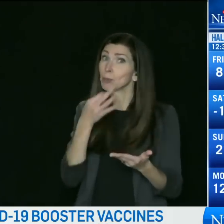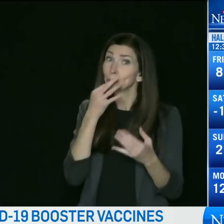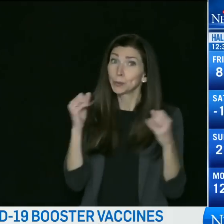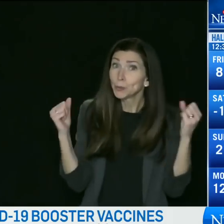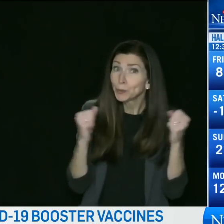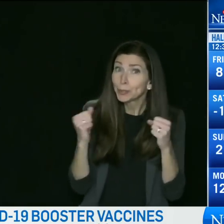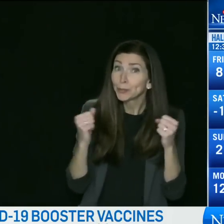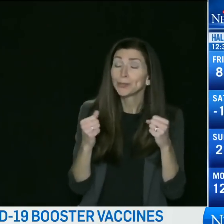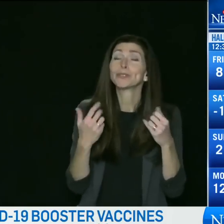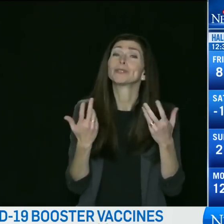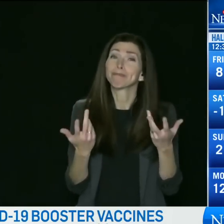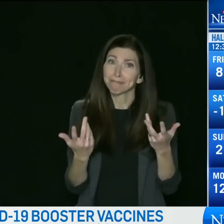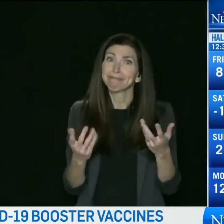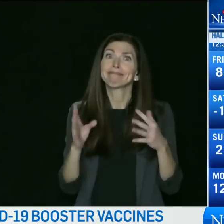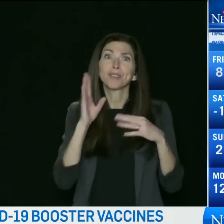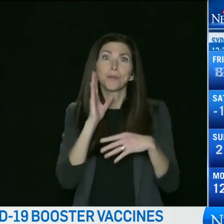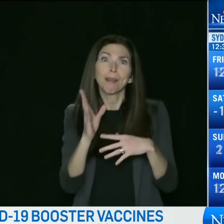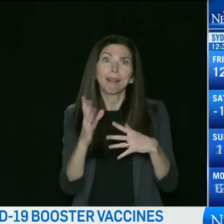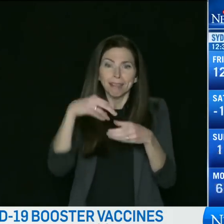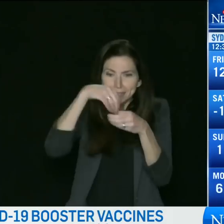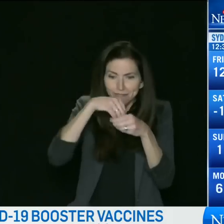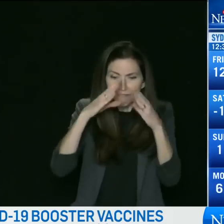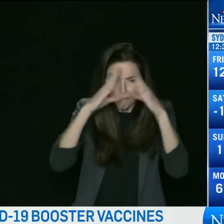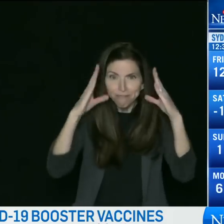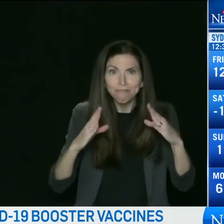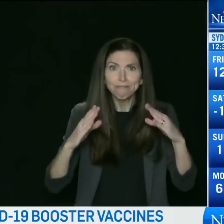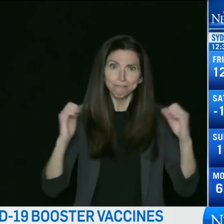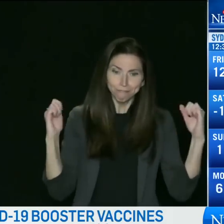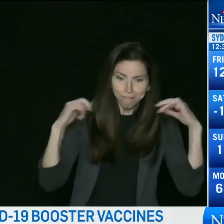DOSES AS WE ARE NOW GATHERING